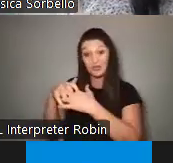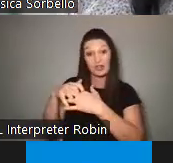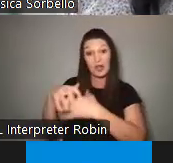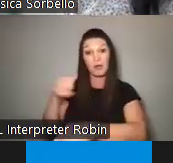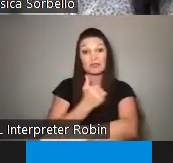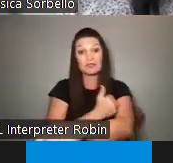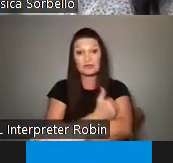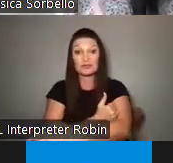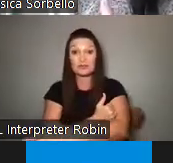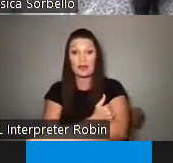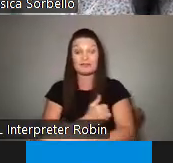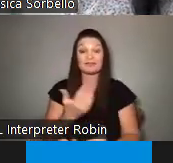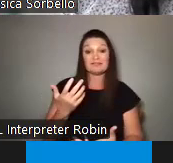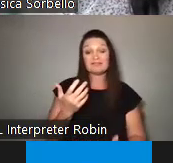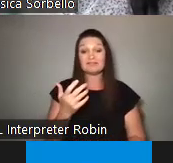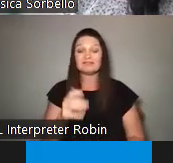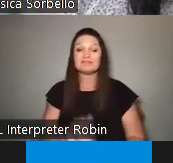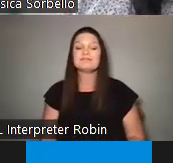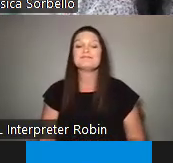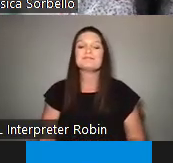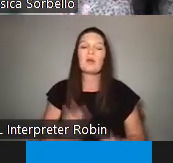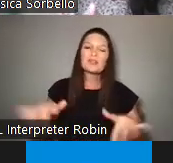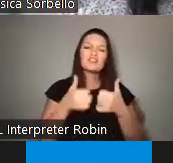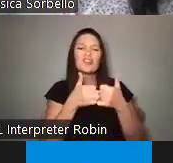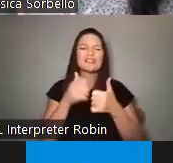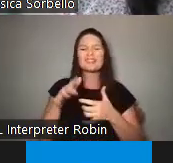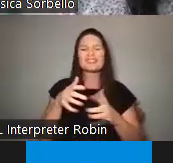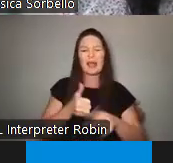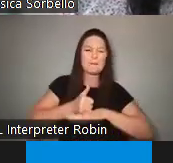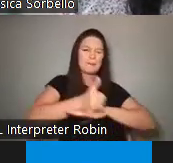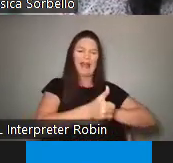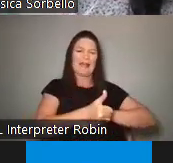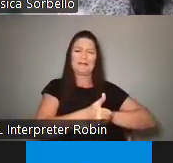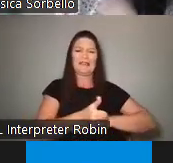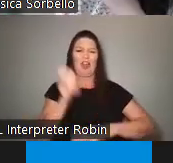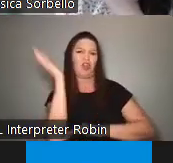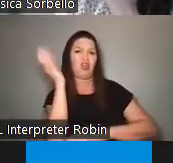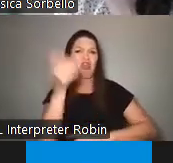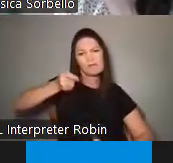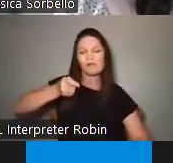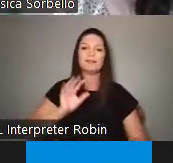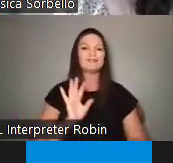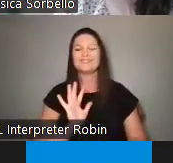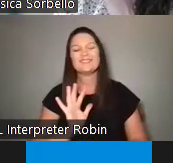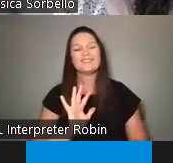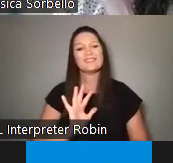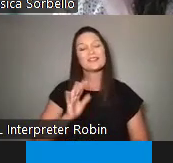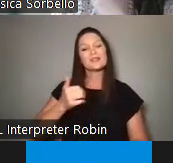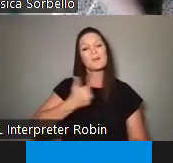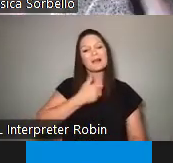lecturing. What I have found is that the answer to this really comes down to dopamine. Dopamine is